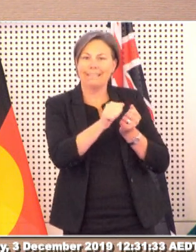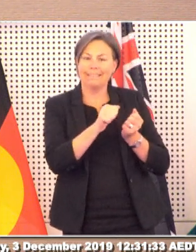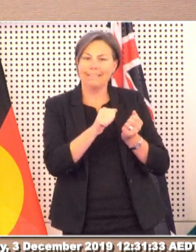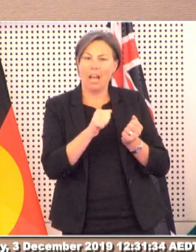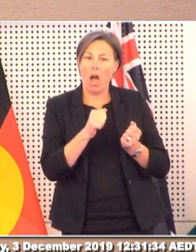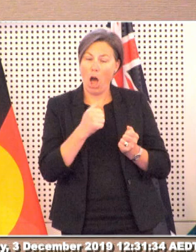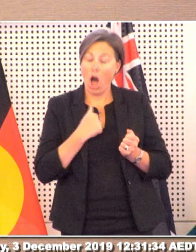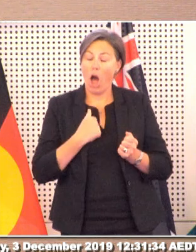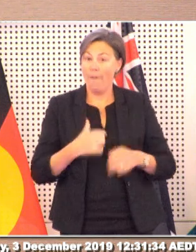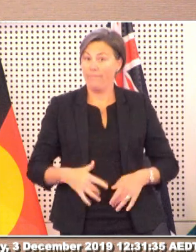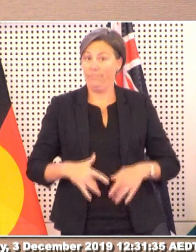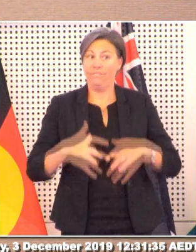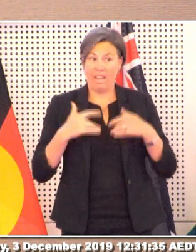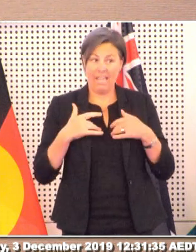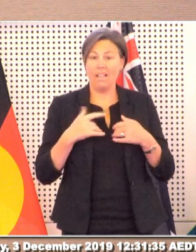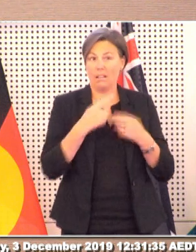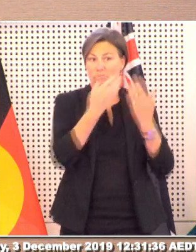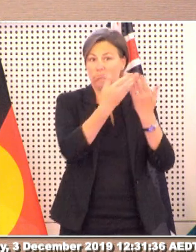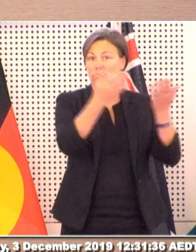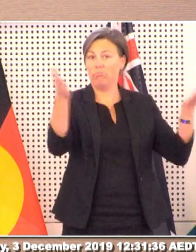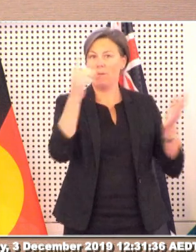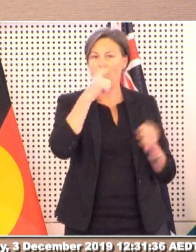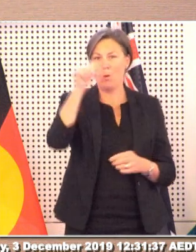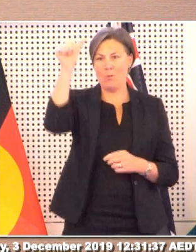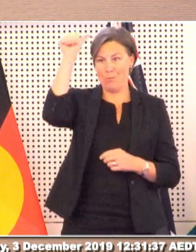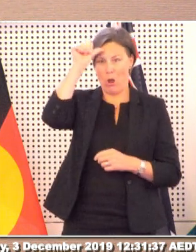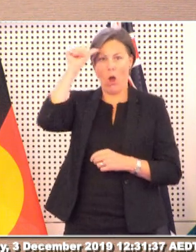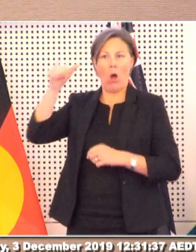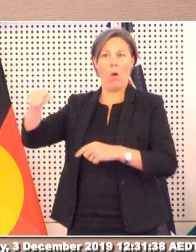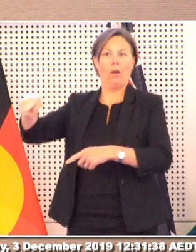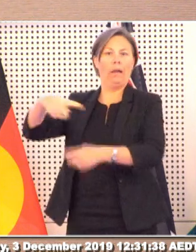people experience violence and abuse but I think people don’t know what to do.